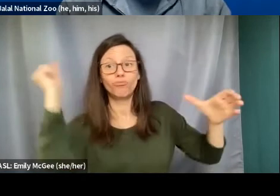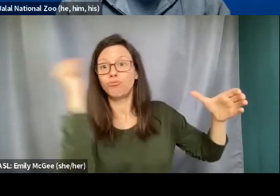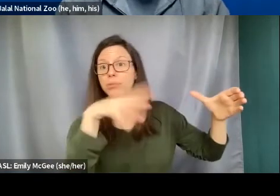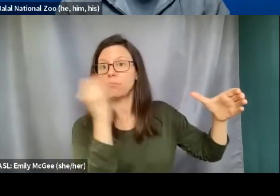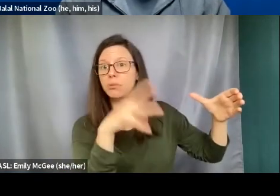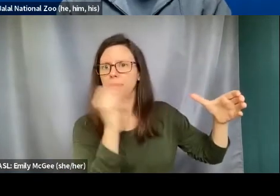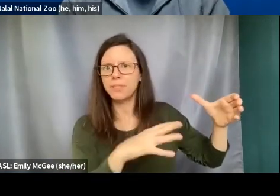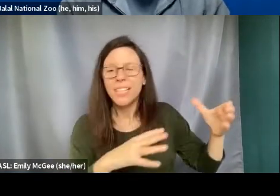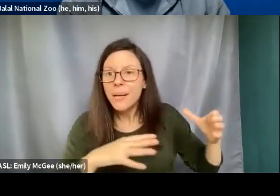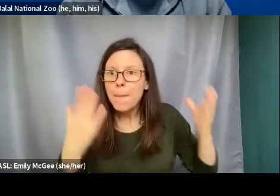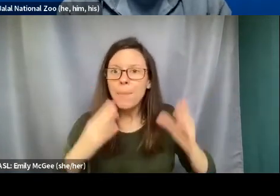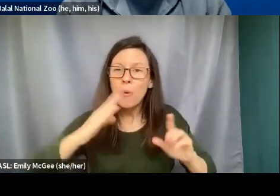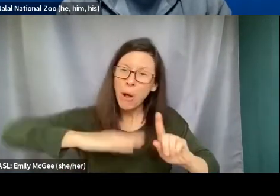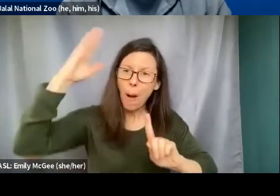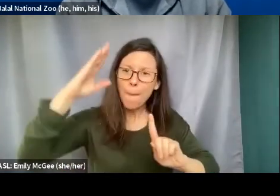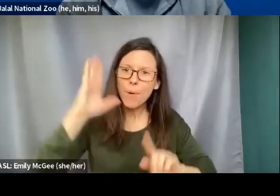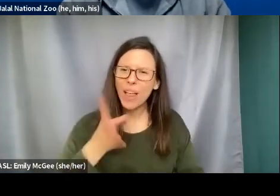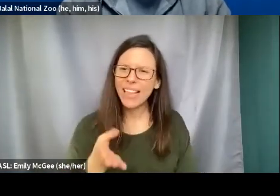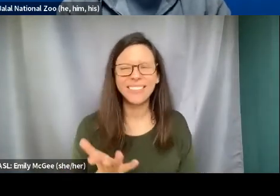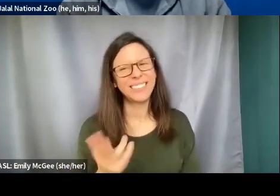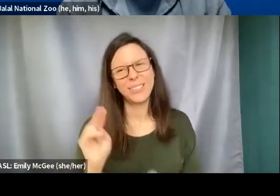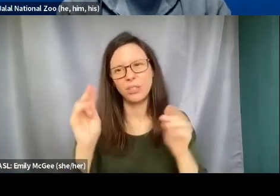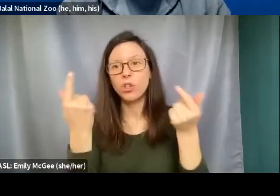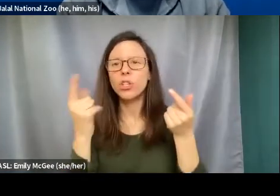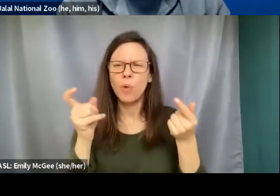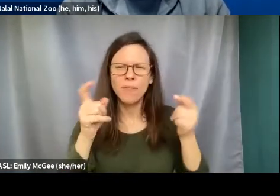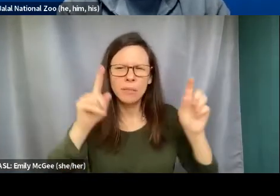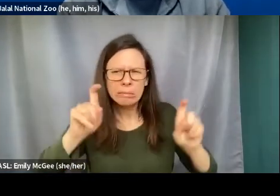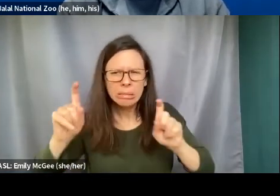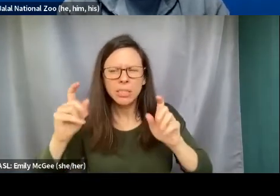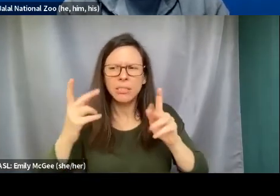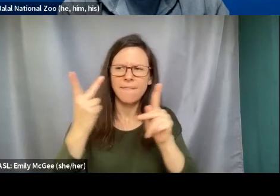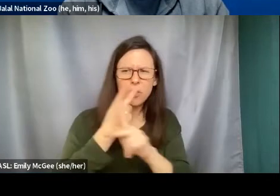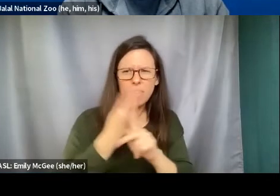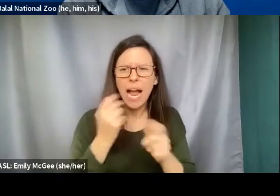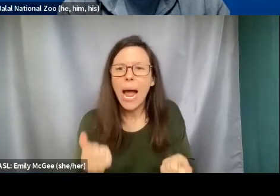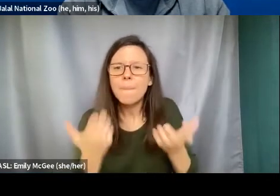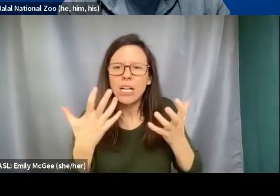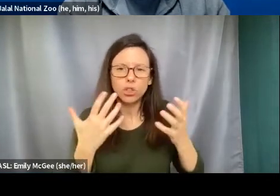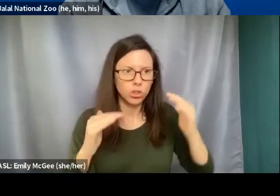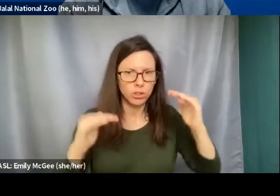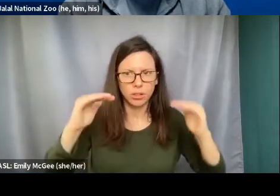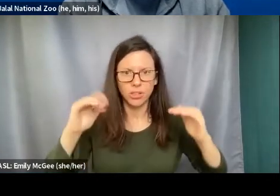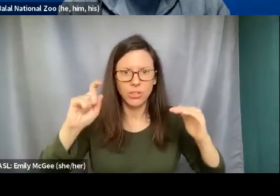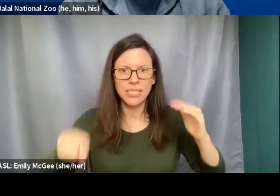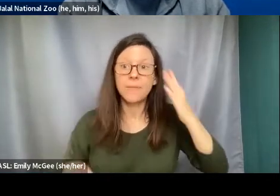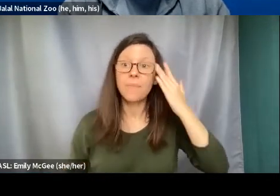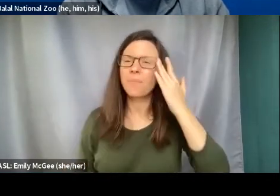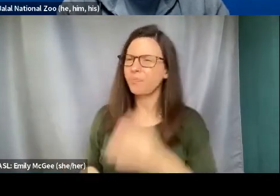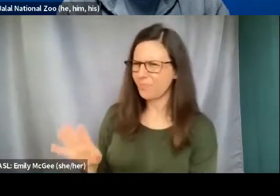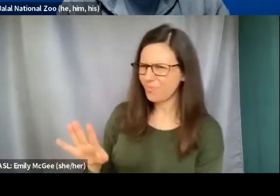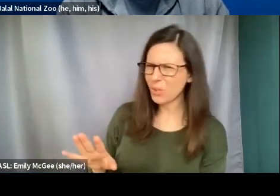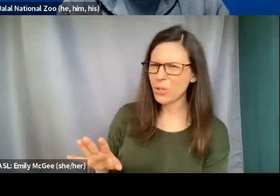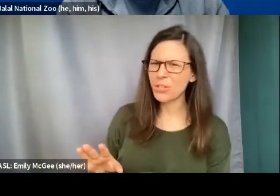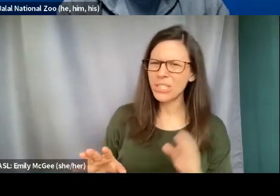it up. >>Shellie: That's great. So can you just clarify for us, we have this number scale - which is more acidic and